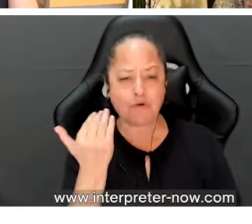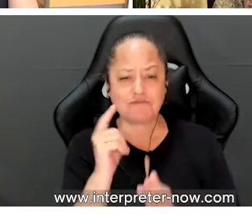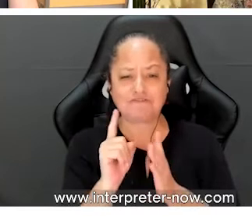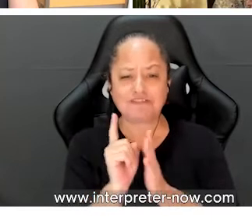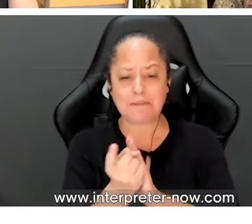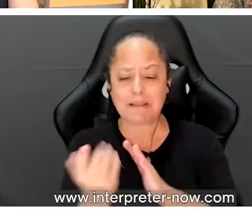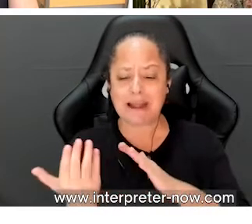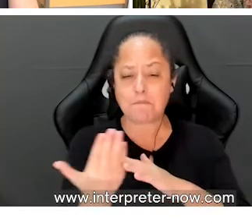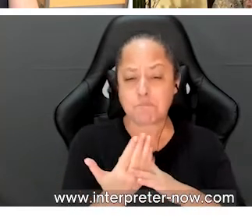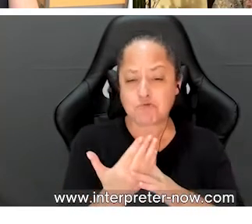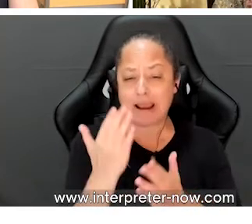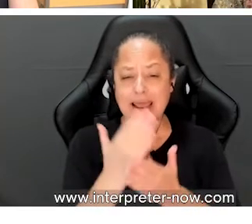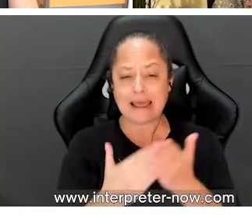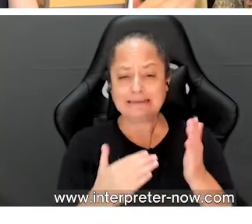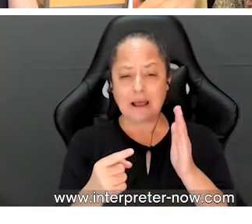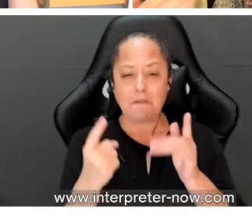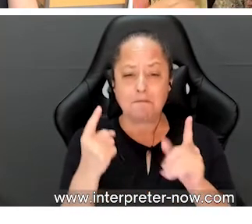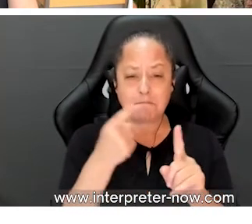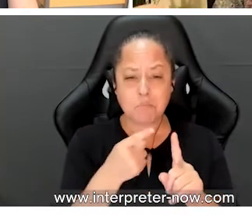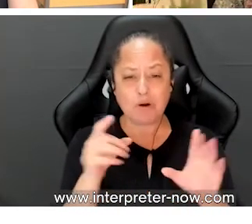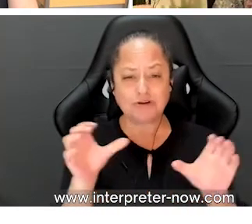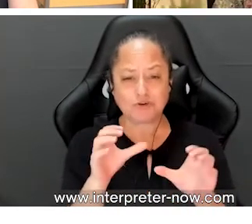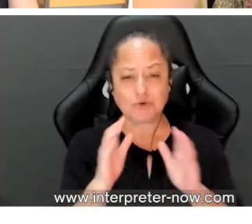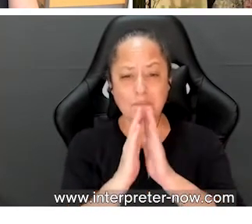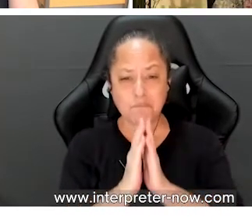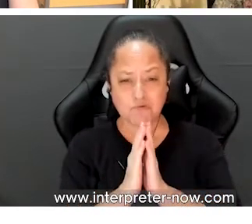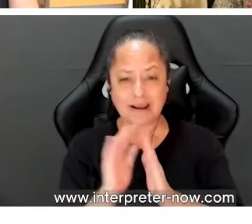some point to do that as well.